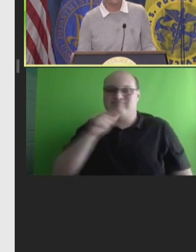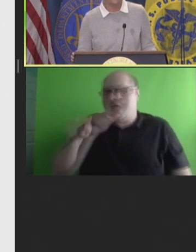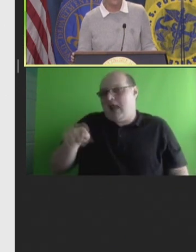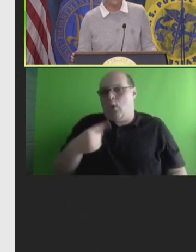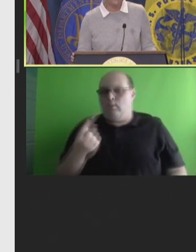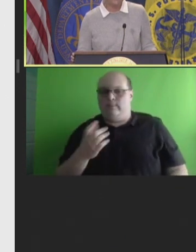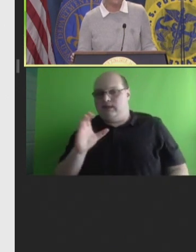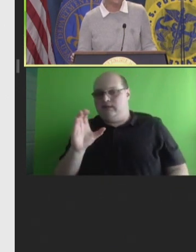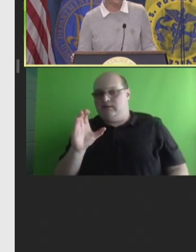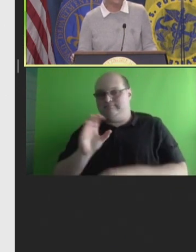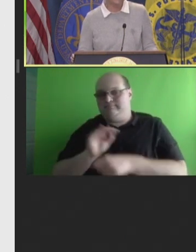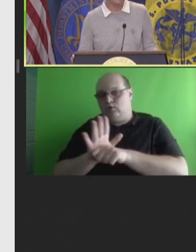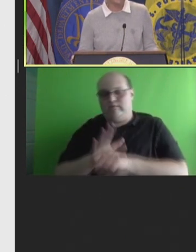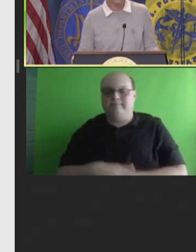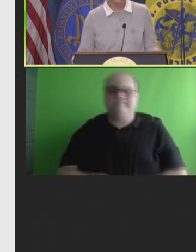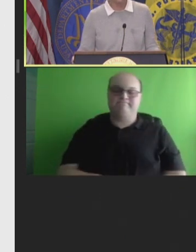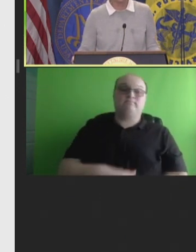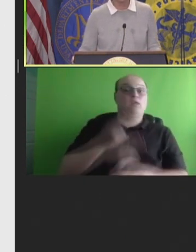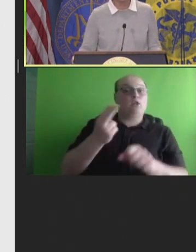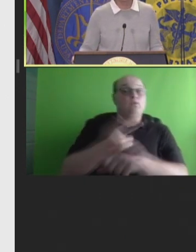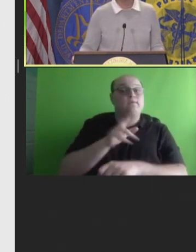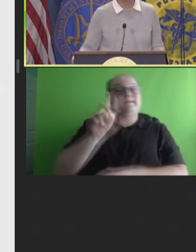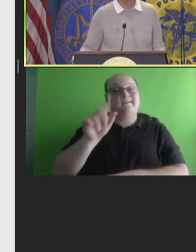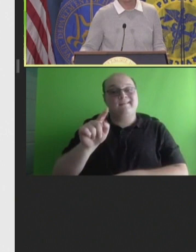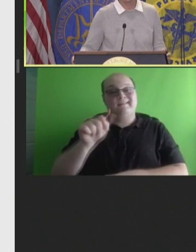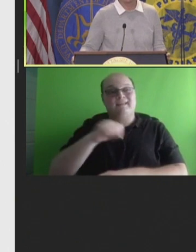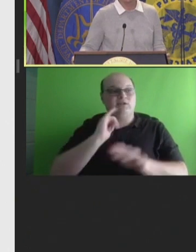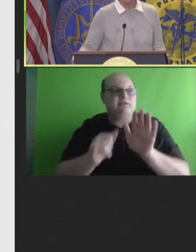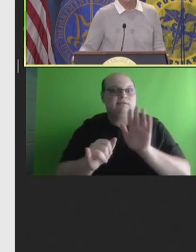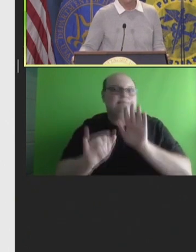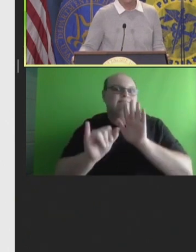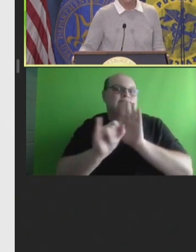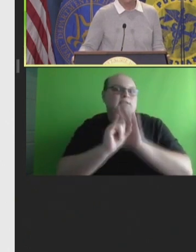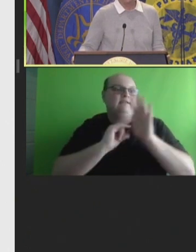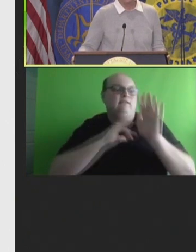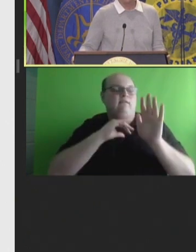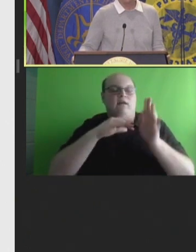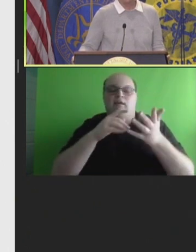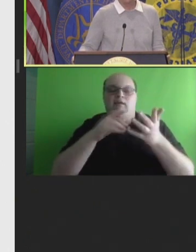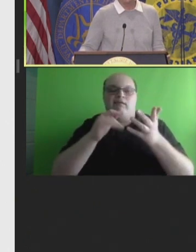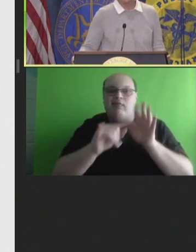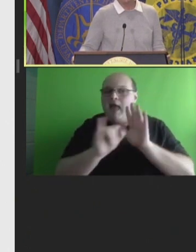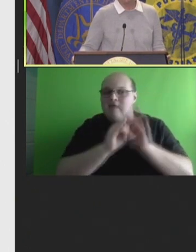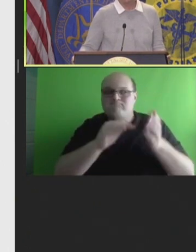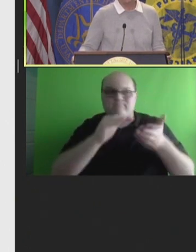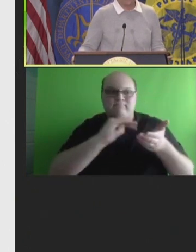And then again, just using that data to really identify where we need to make improvements.